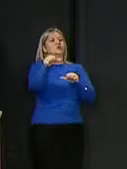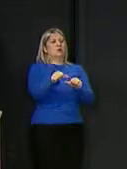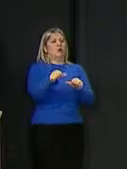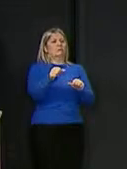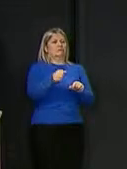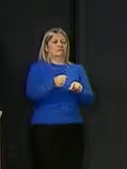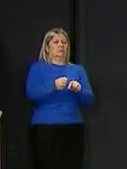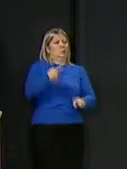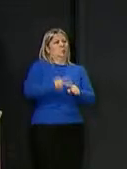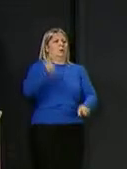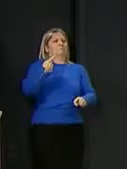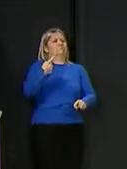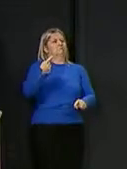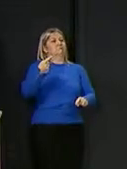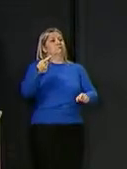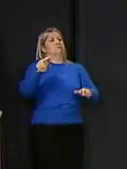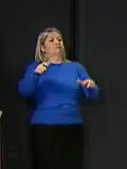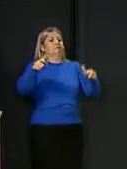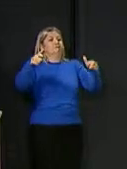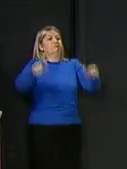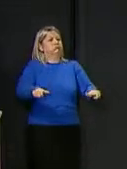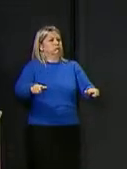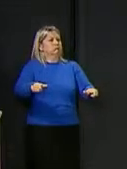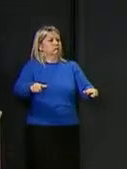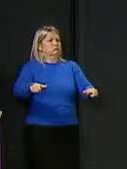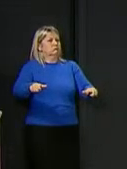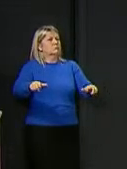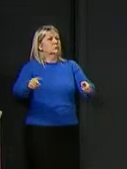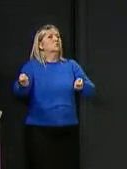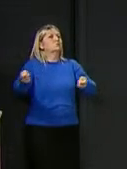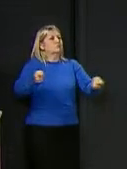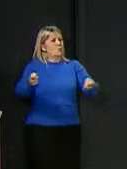Colin Smith MSP who is a Labour MSP for the South of Scotland says